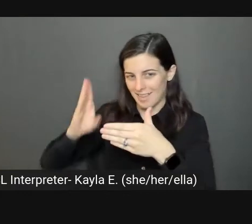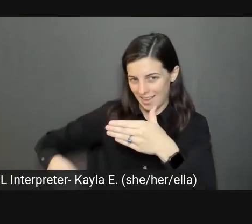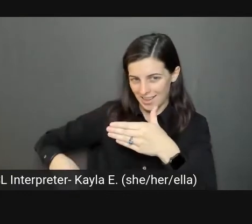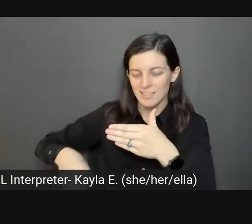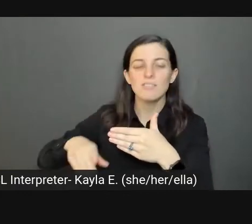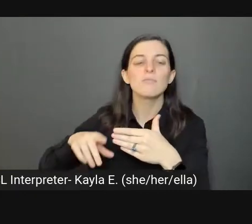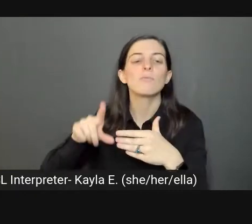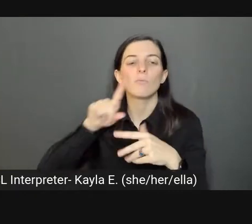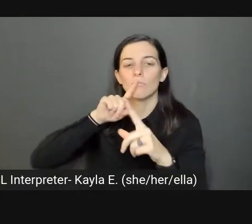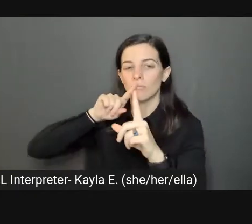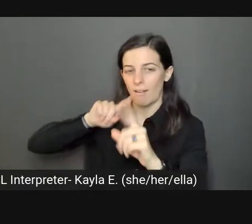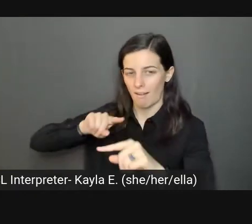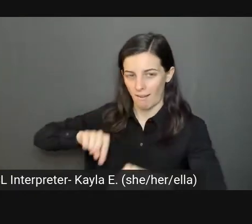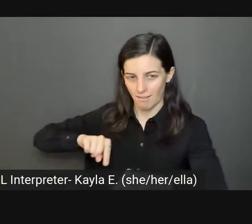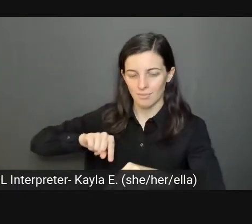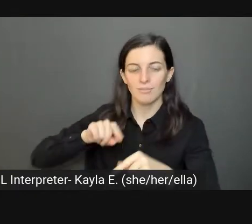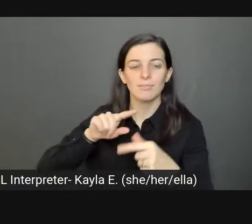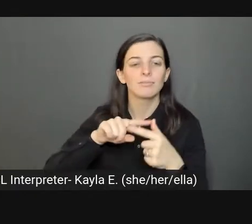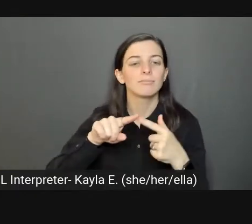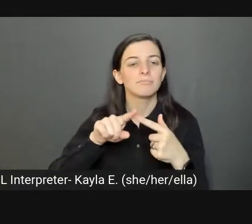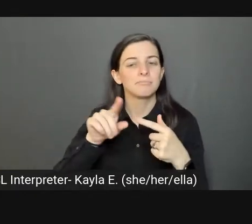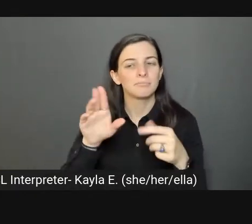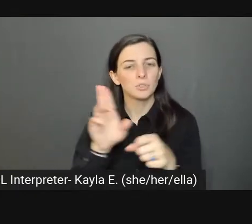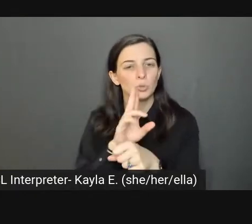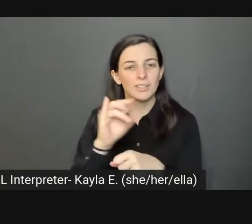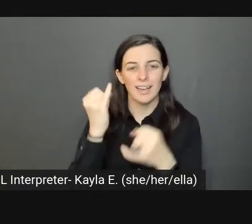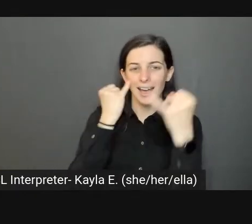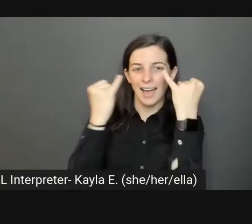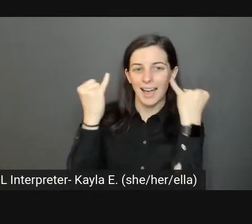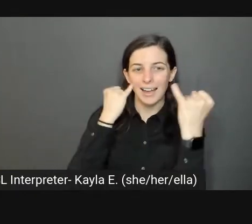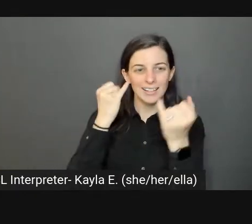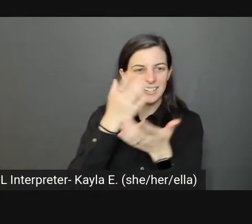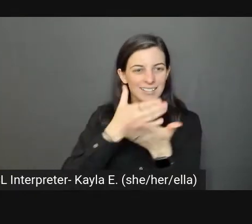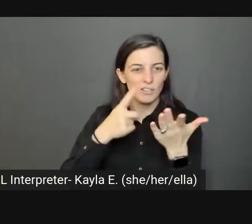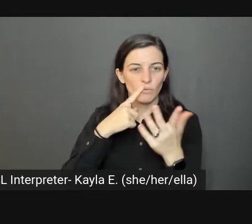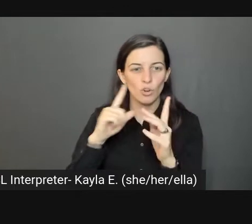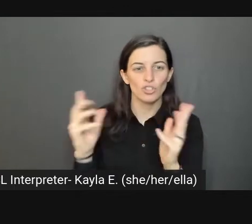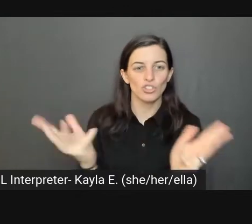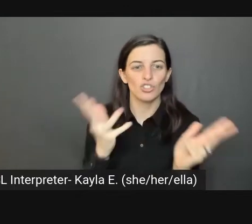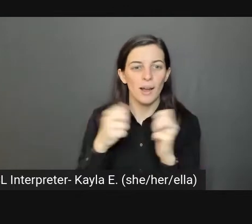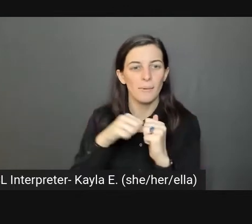and use the ideas section to chat with other attendees. Tamar, take it away.